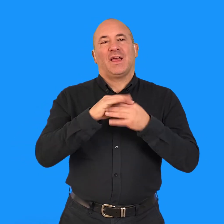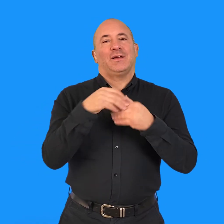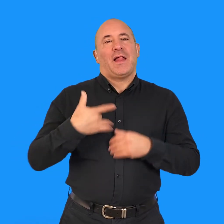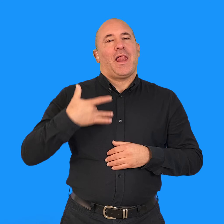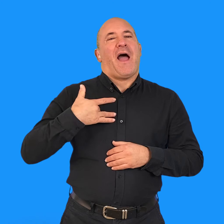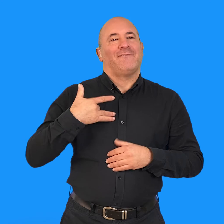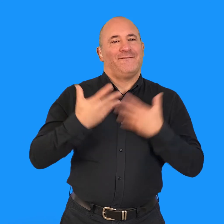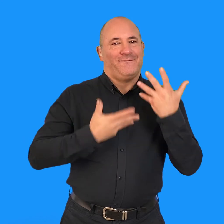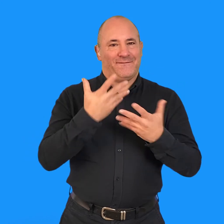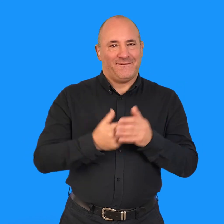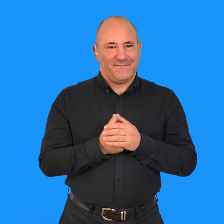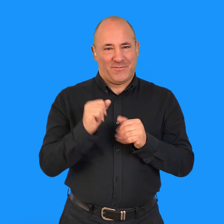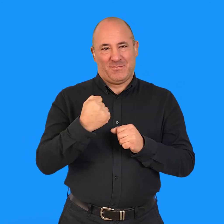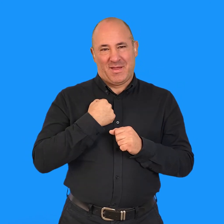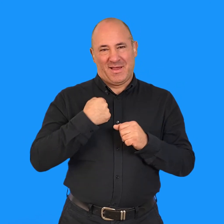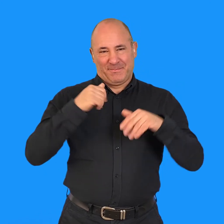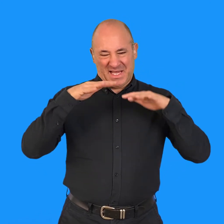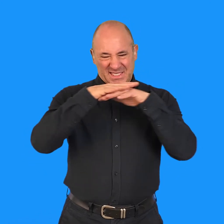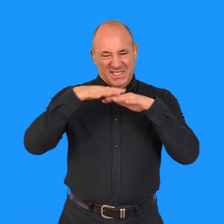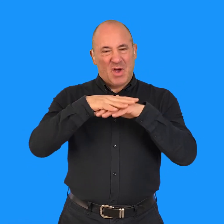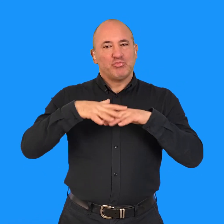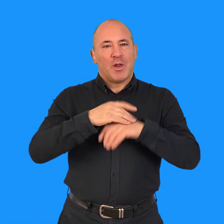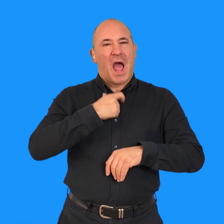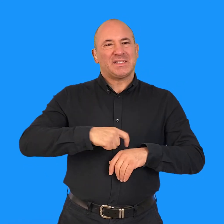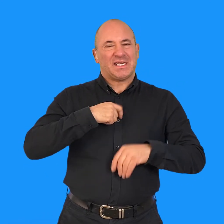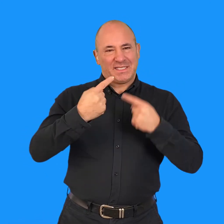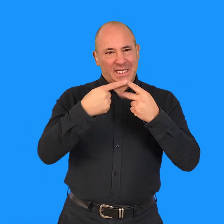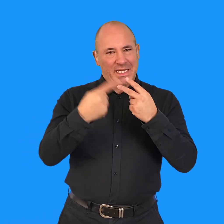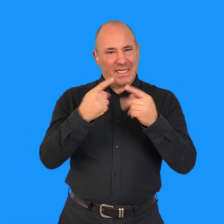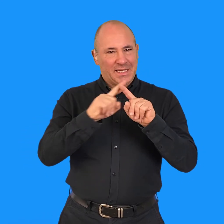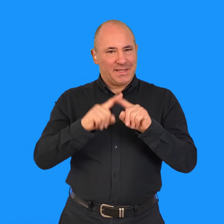I make solo work, which is often autobiographical,